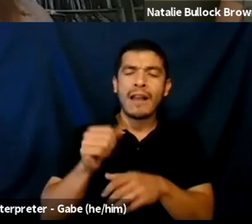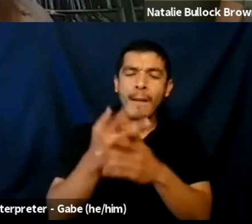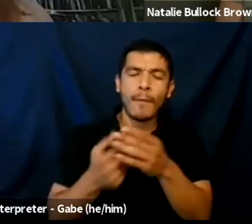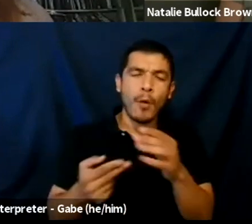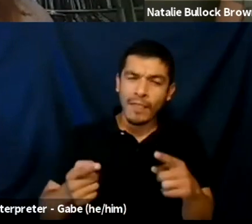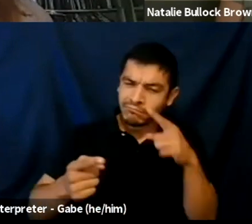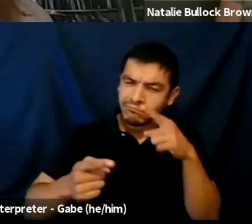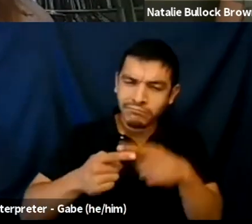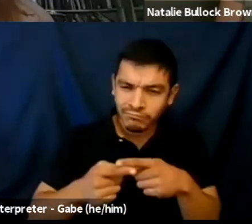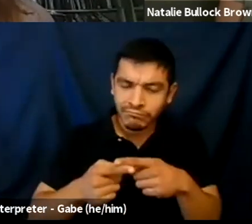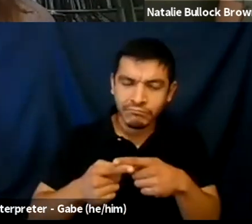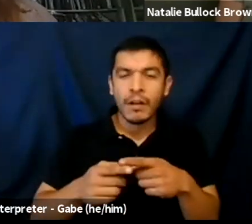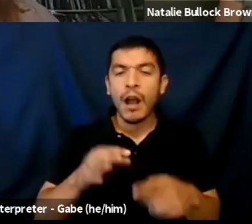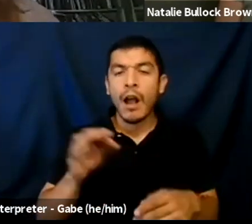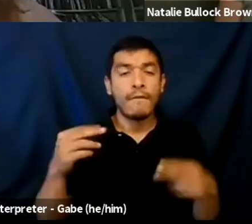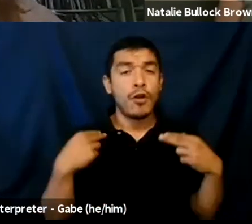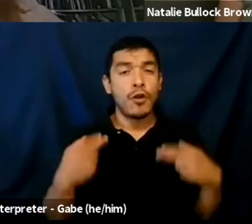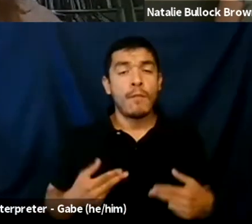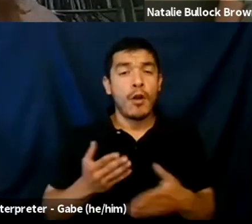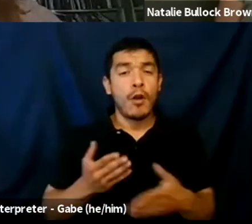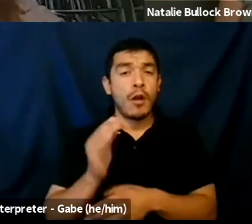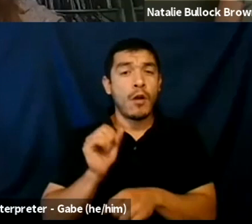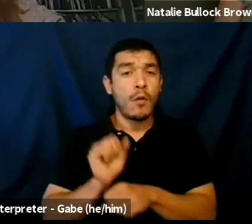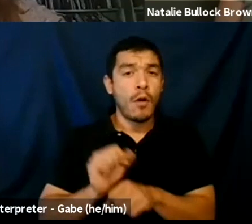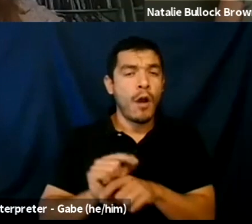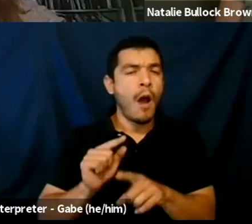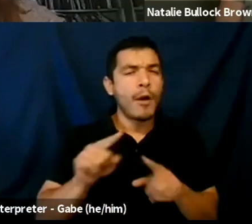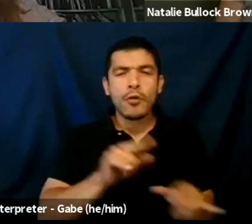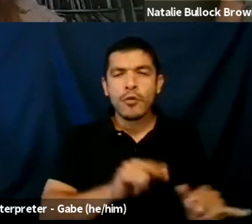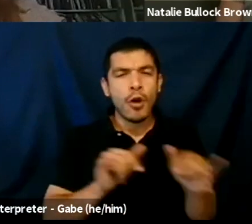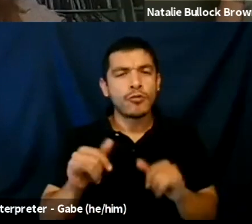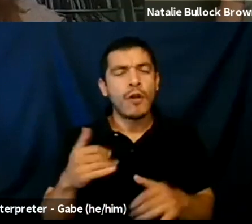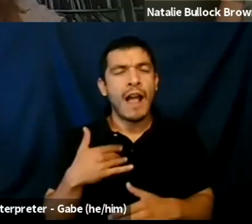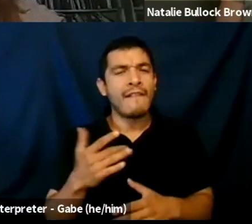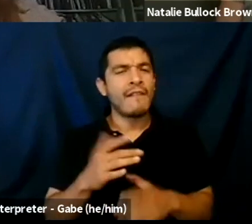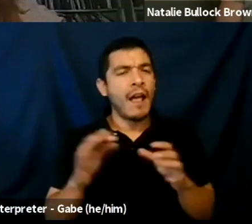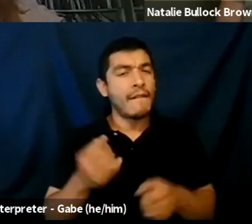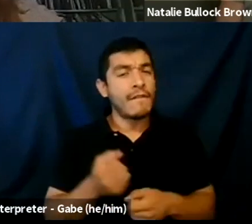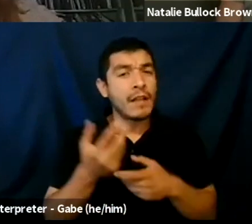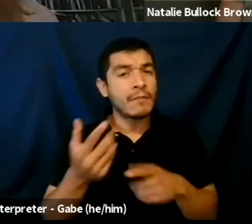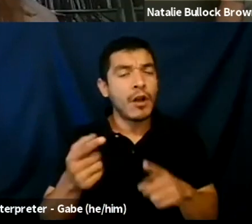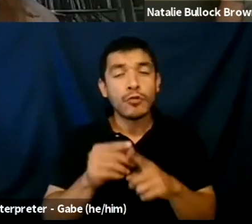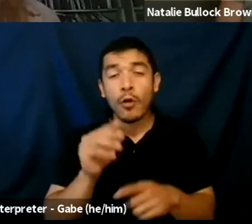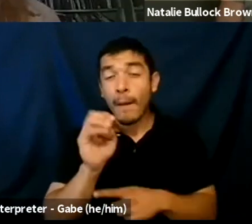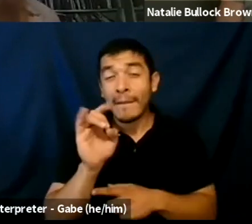of human rights work, but you also, you have quite a bit of exposure to the media world.